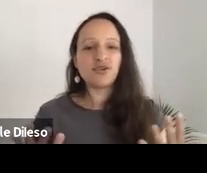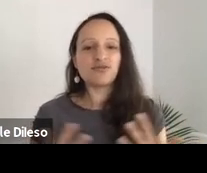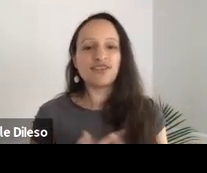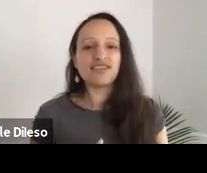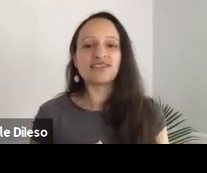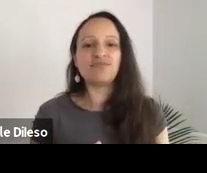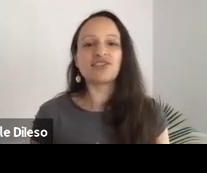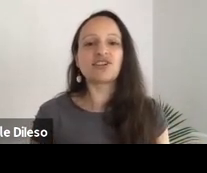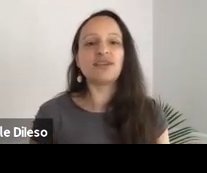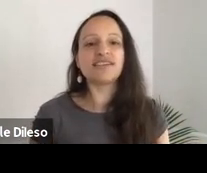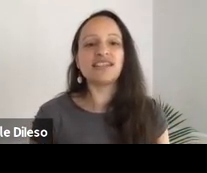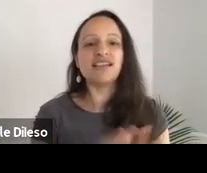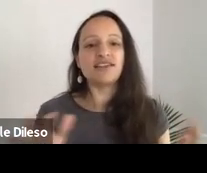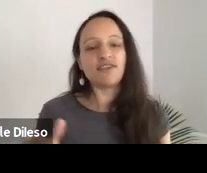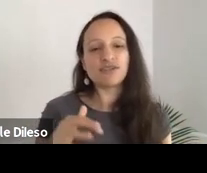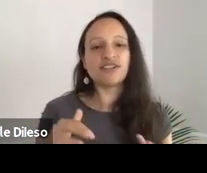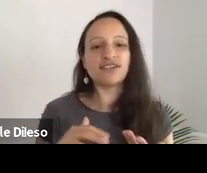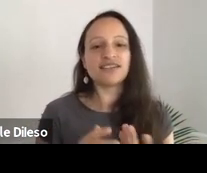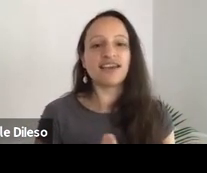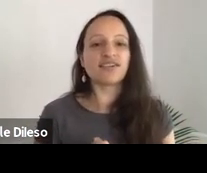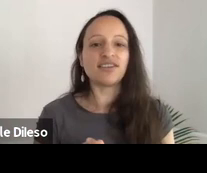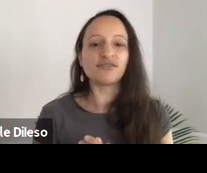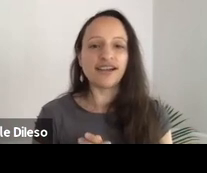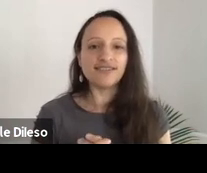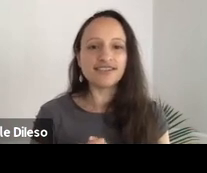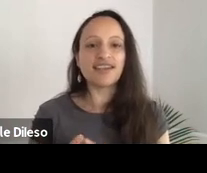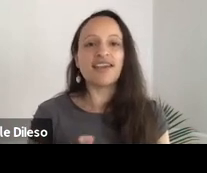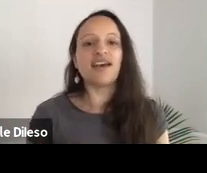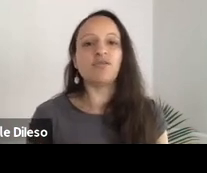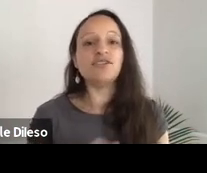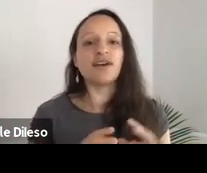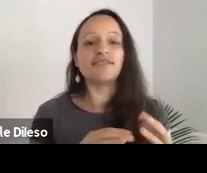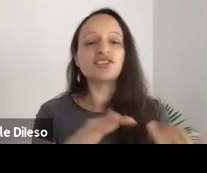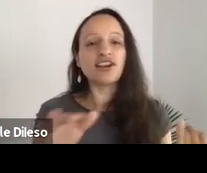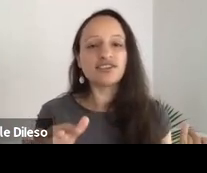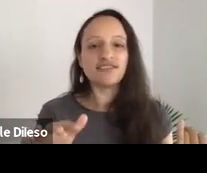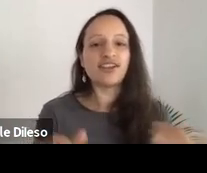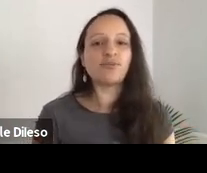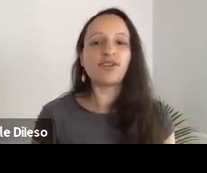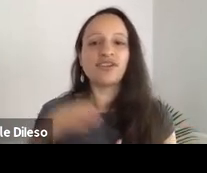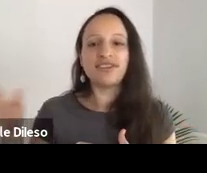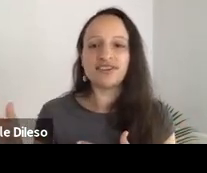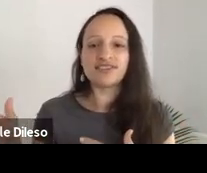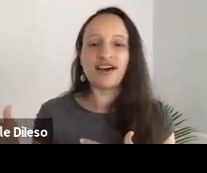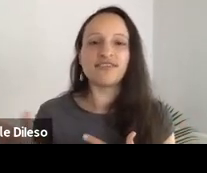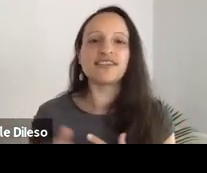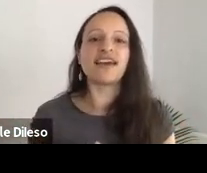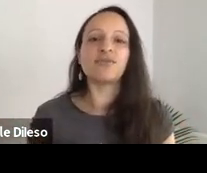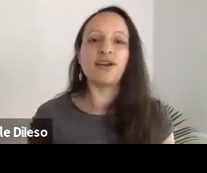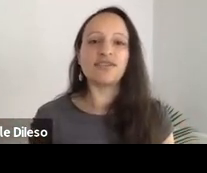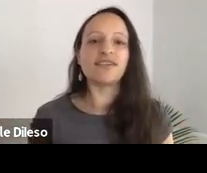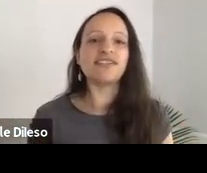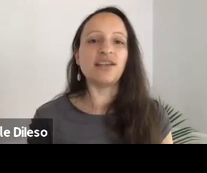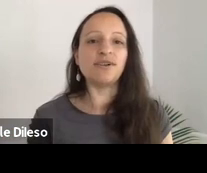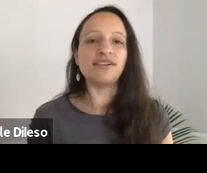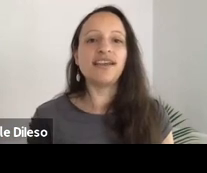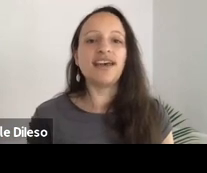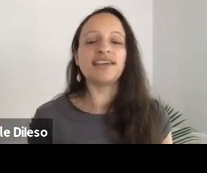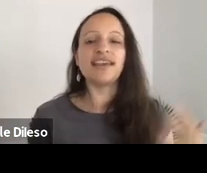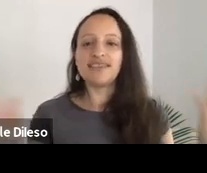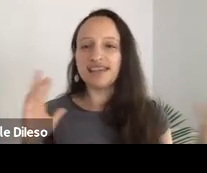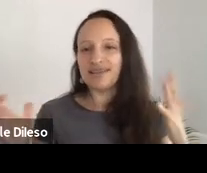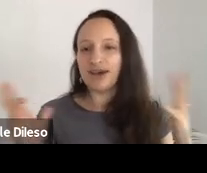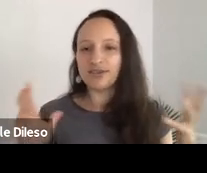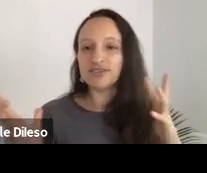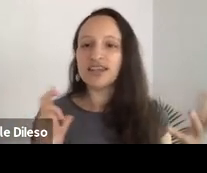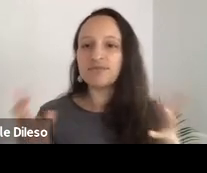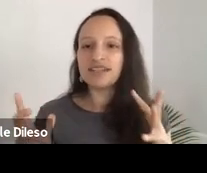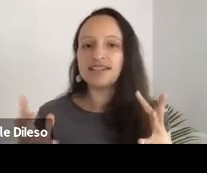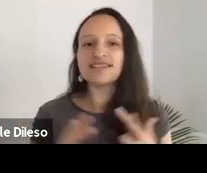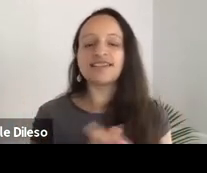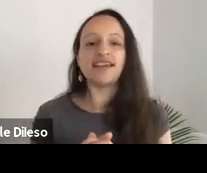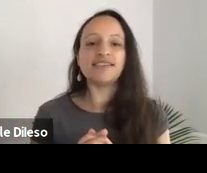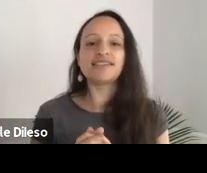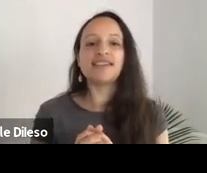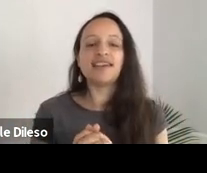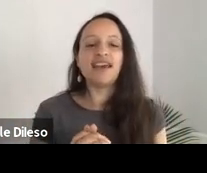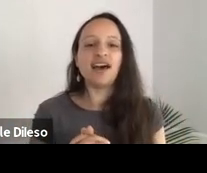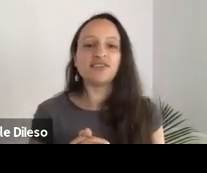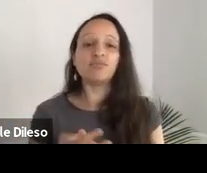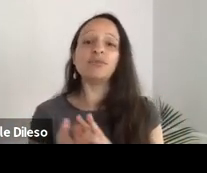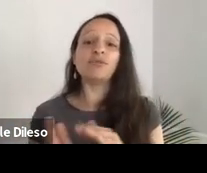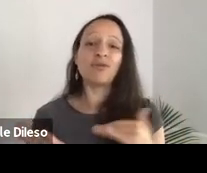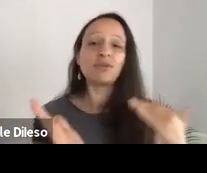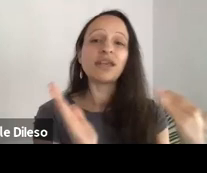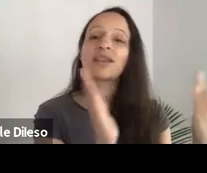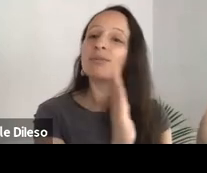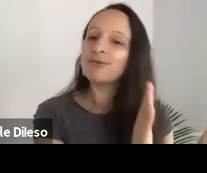I'll also note with this picture we can see a lot of our materials again are on the ground. We do have chairs available, there's often the side we always have a table again thinking about those setup needs and how some people might want to be a little